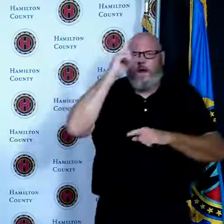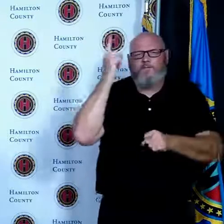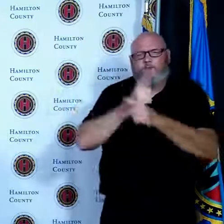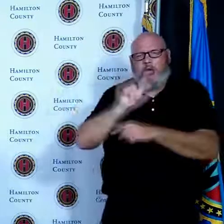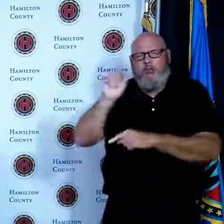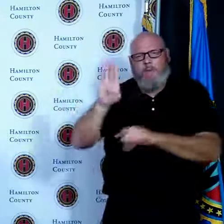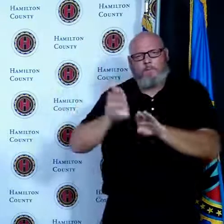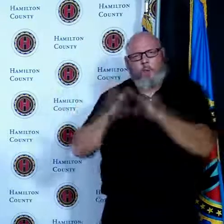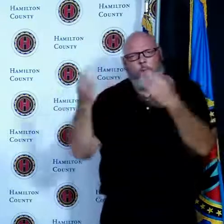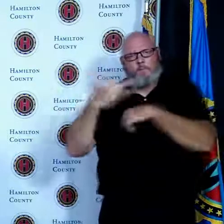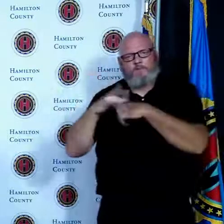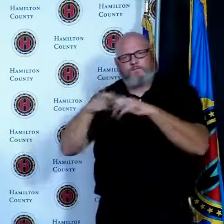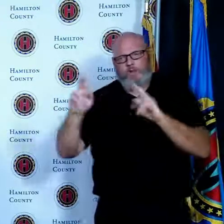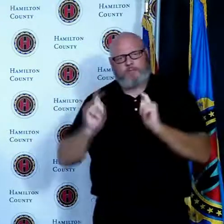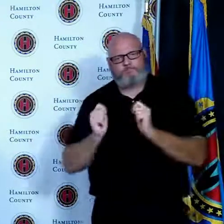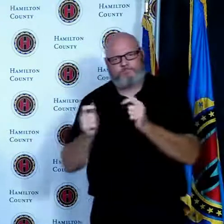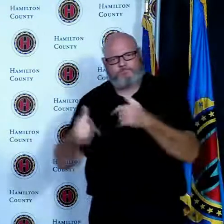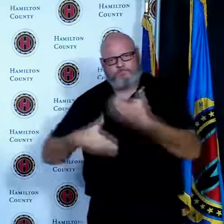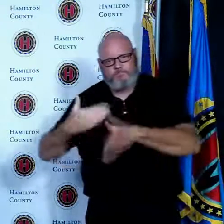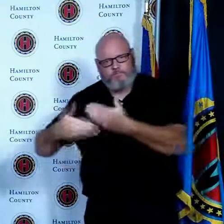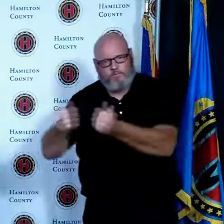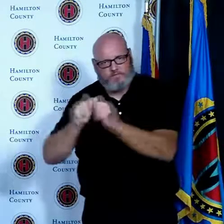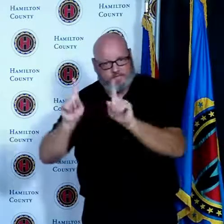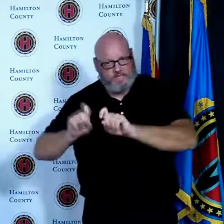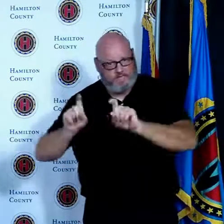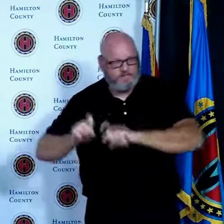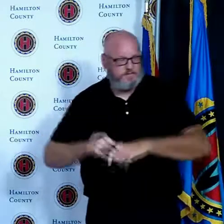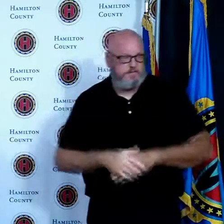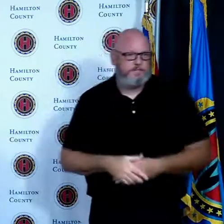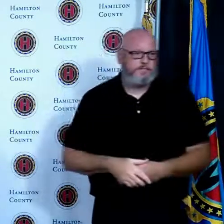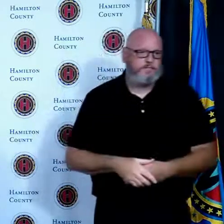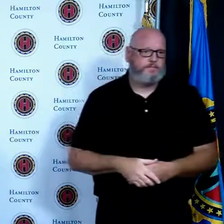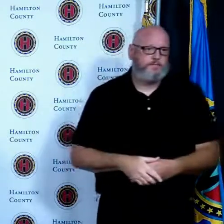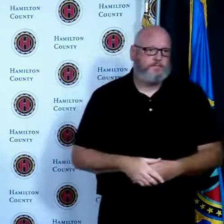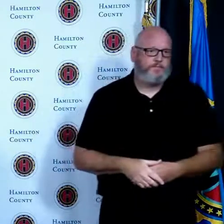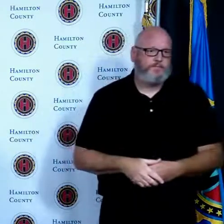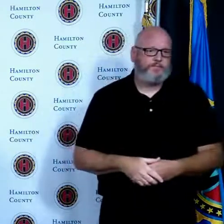basically changed its guidelines on testing asymptomatic individuals and and